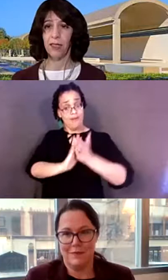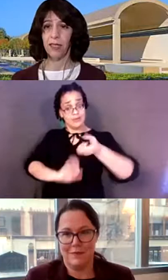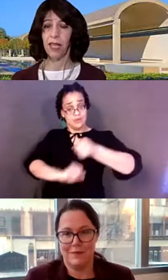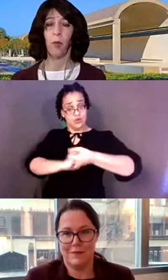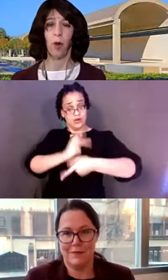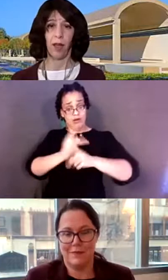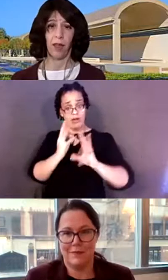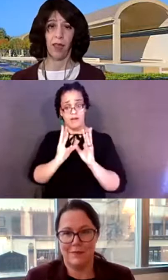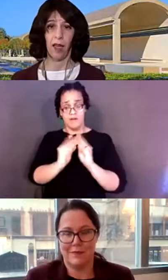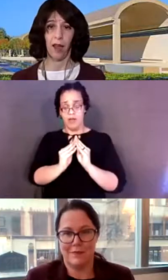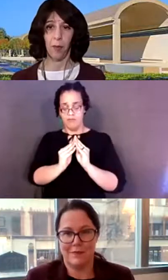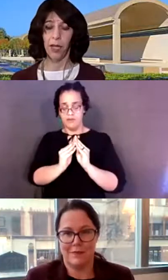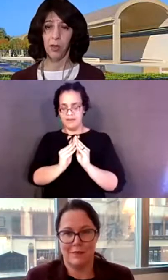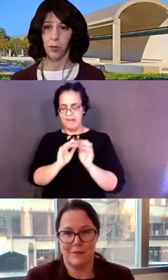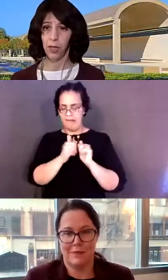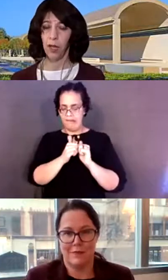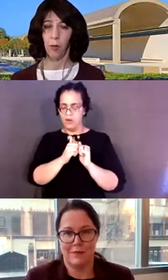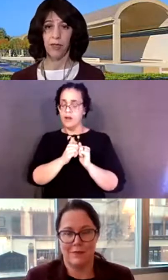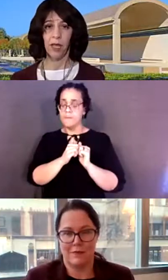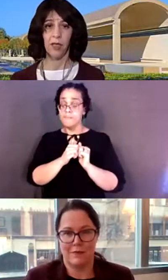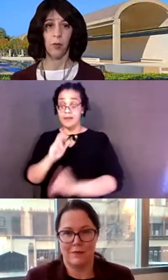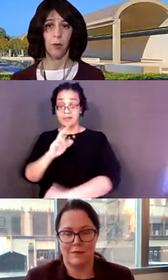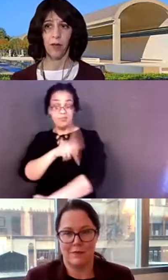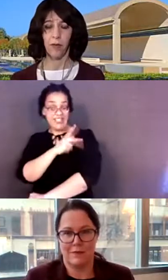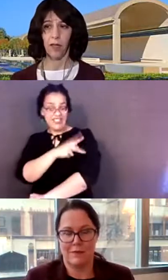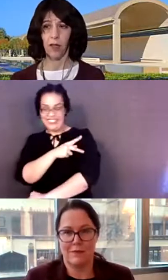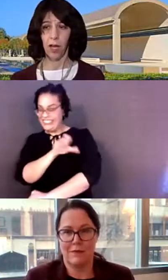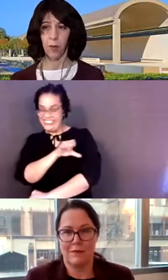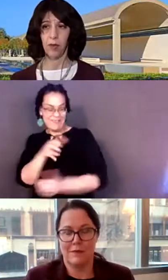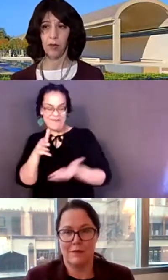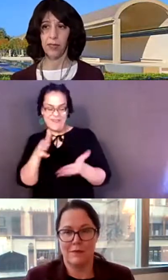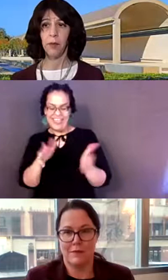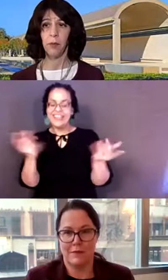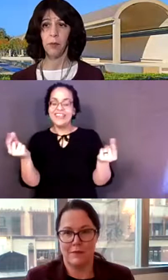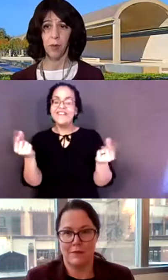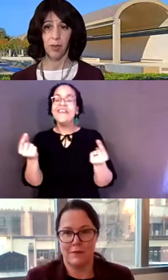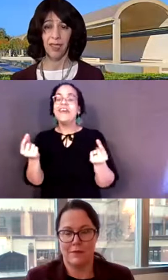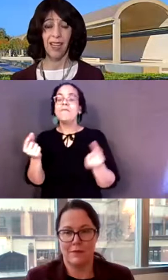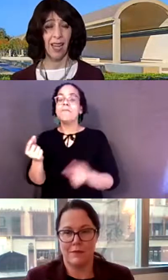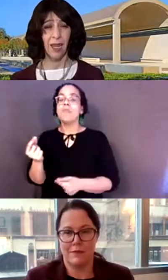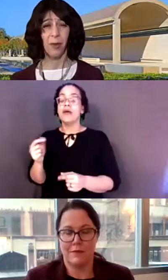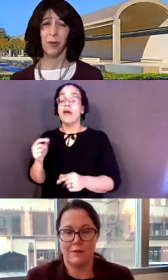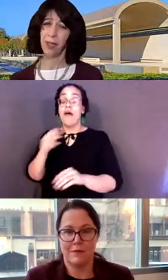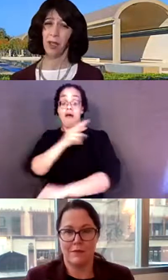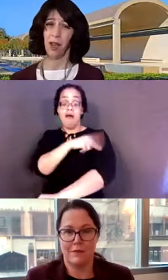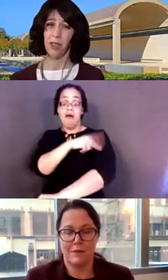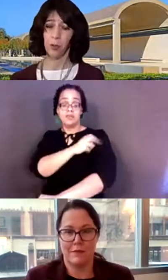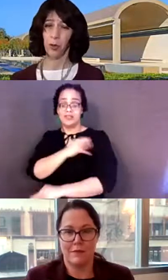same way that a patient would, by telling one of the hospital team members hey, we